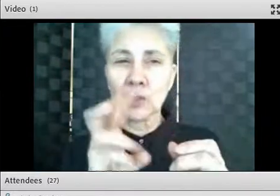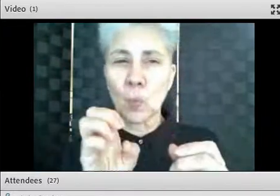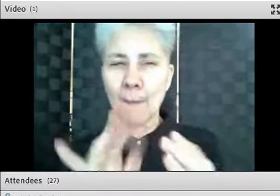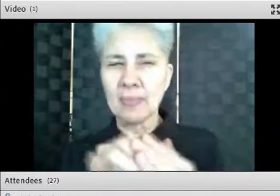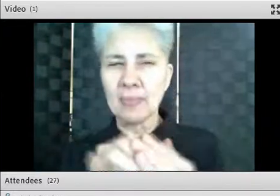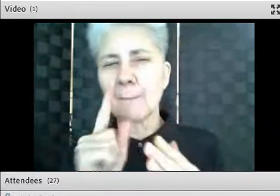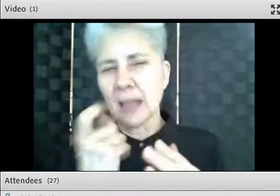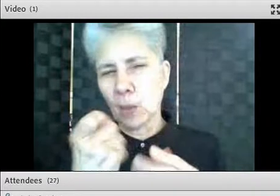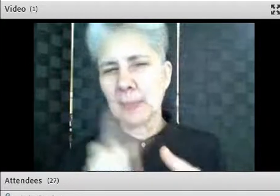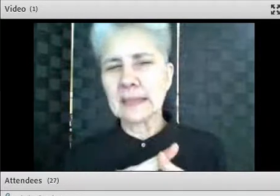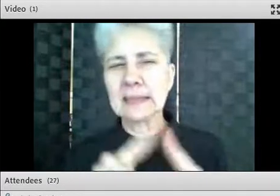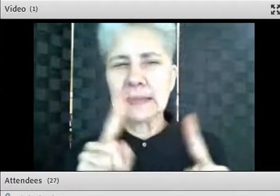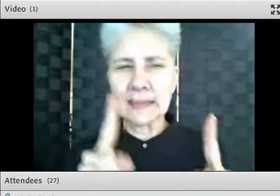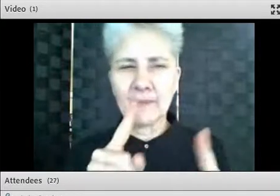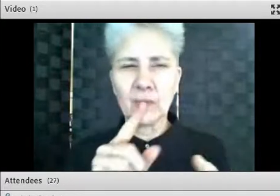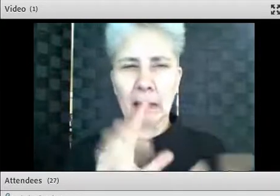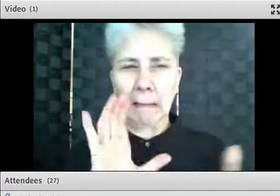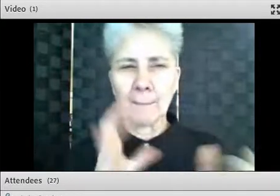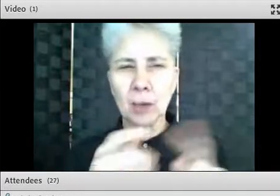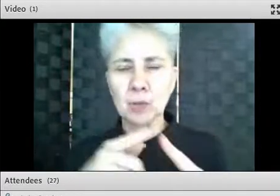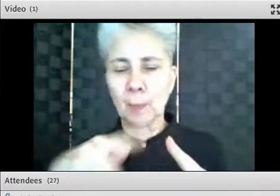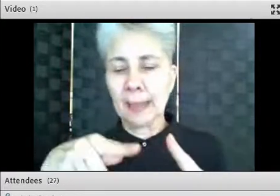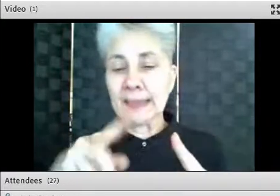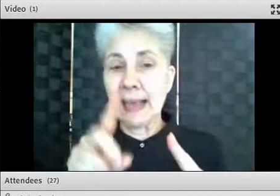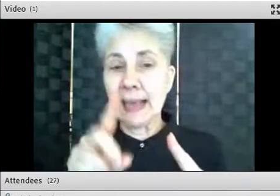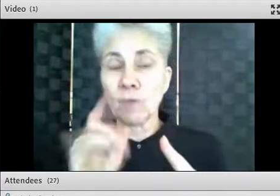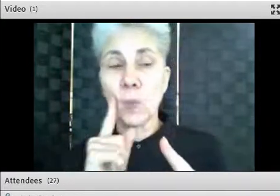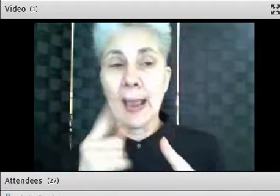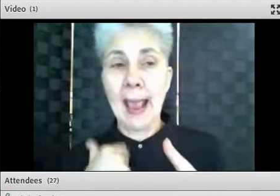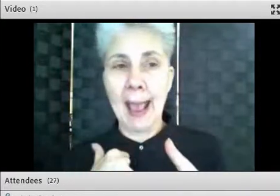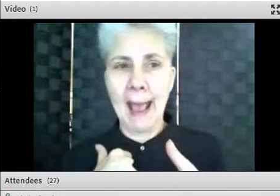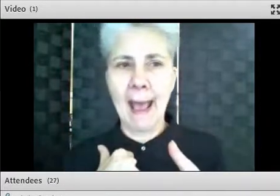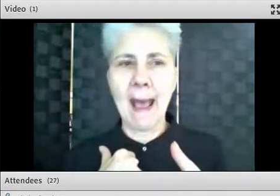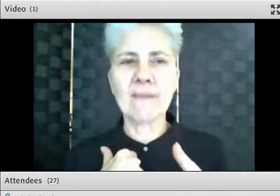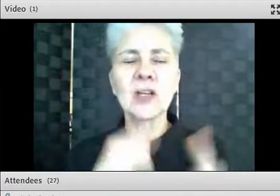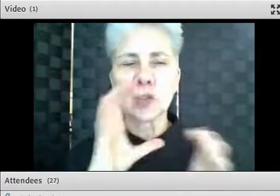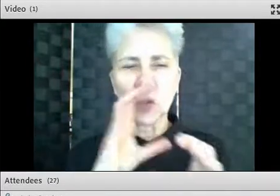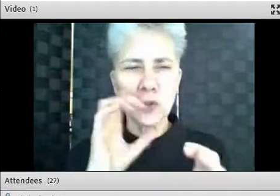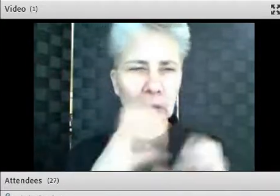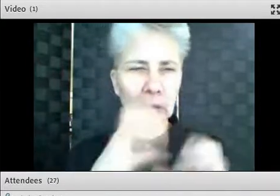is going to be obviously a little different in the PDF, we have options for searching by class number,